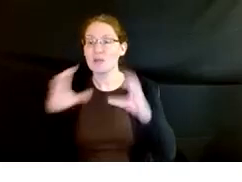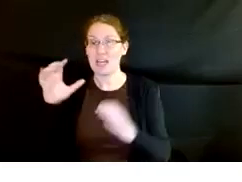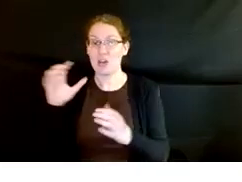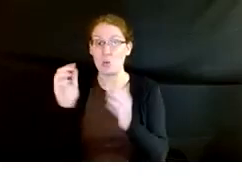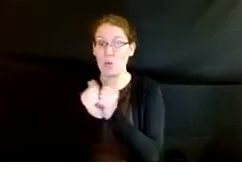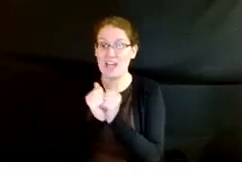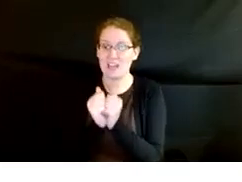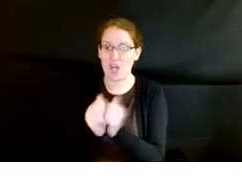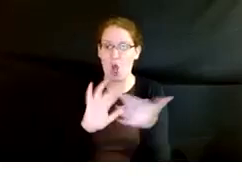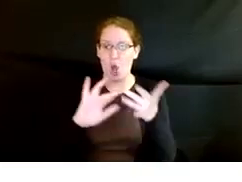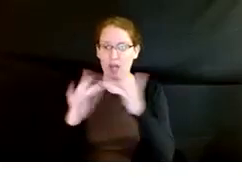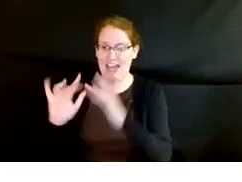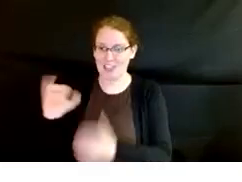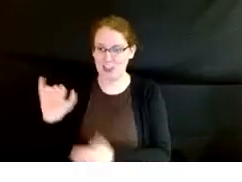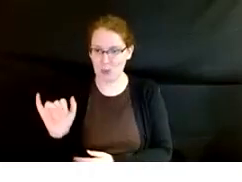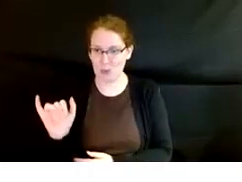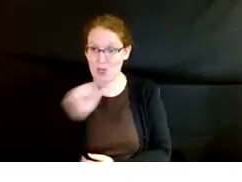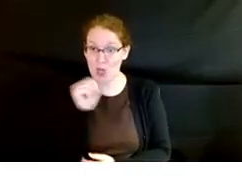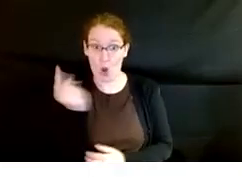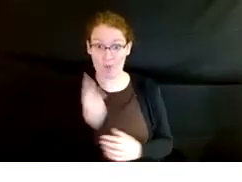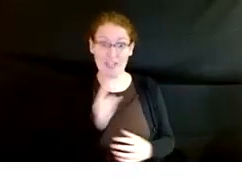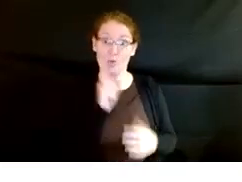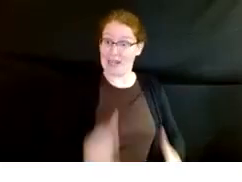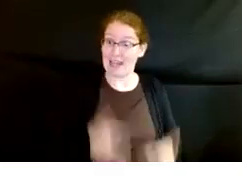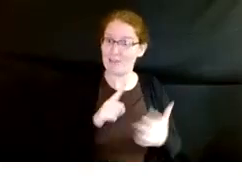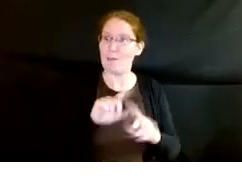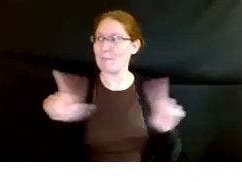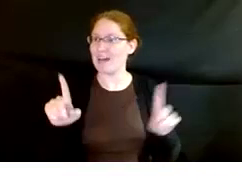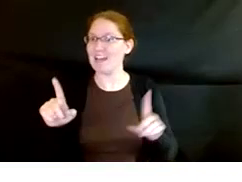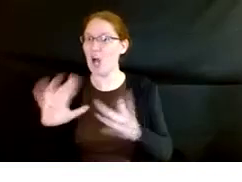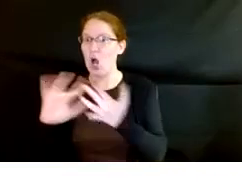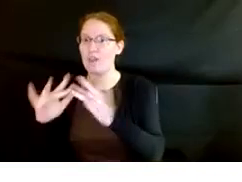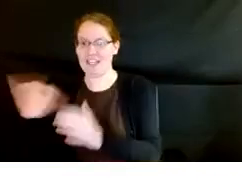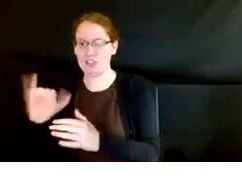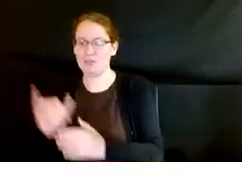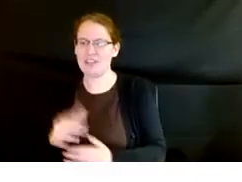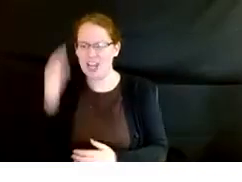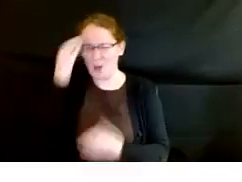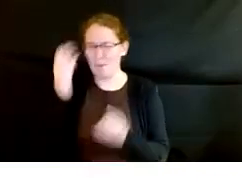as you do uh in actual physical settings... so I know there were a lot of telehealth visits uh during